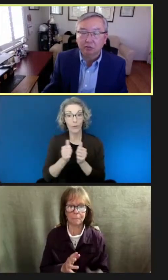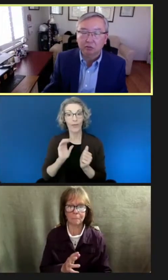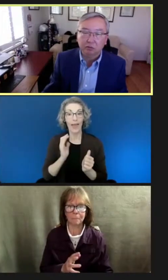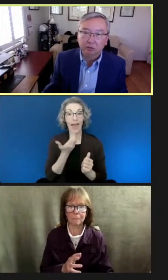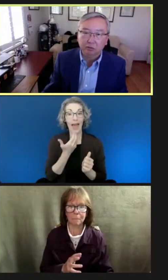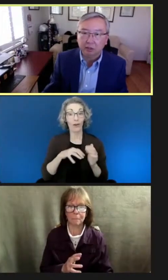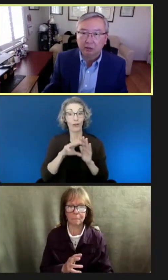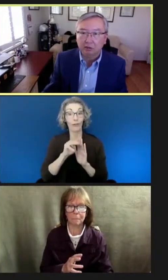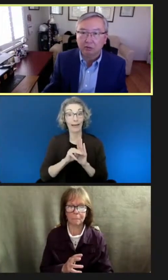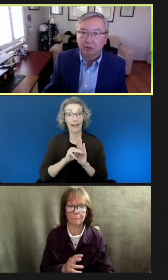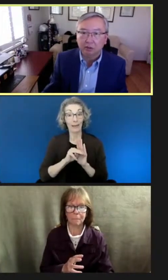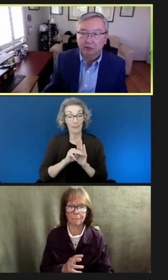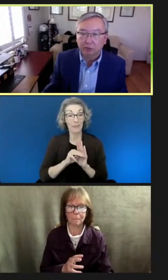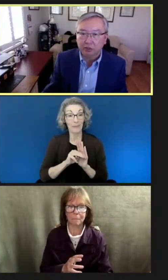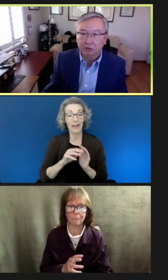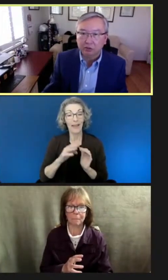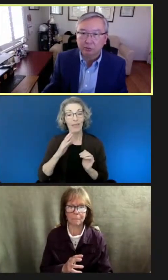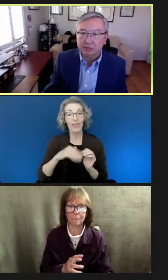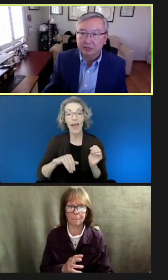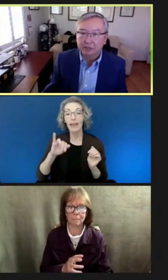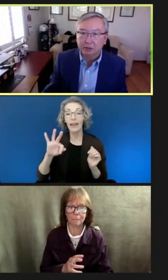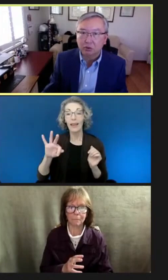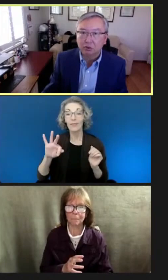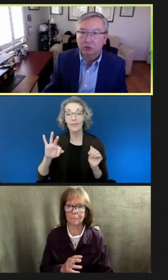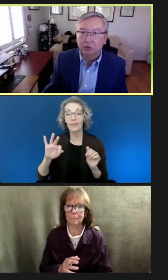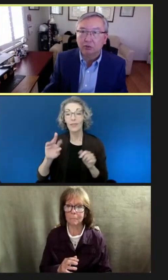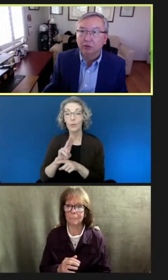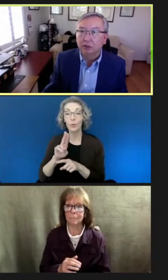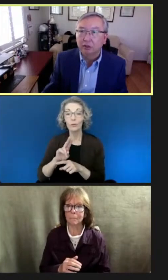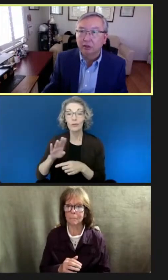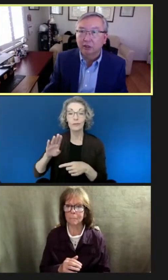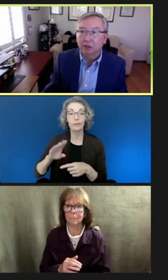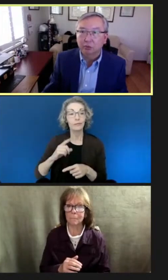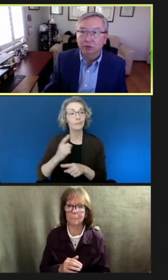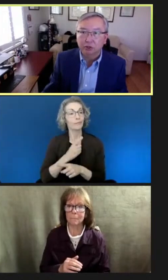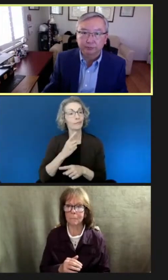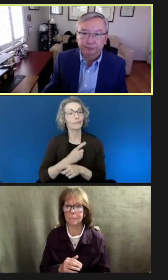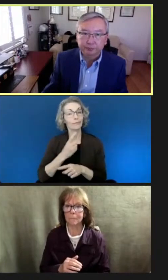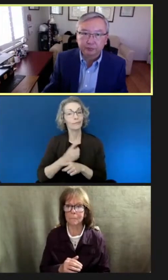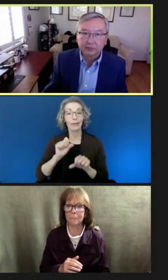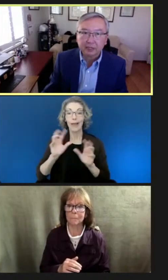than if we use business as usual approach.